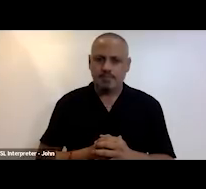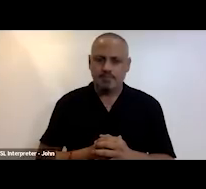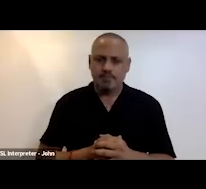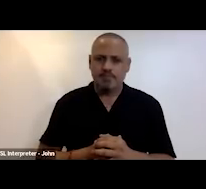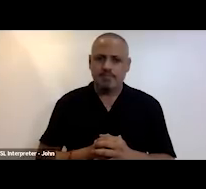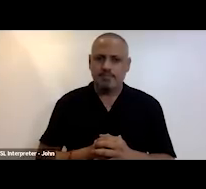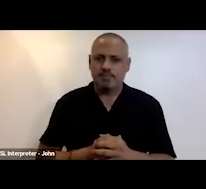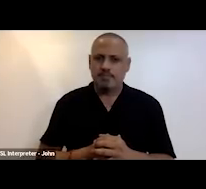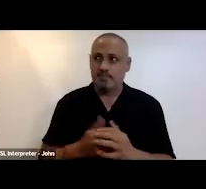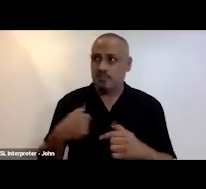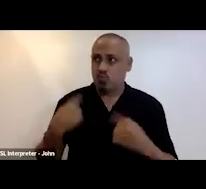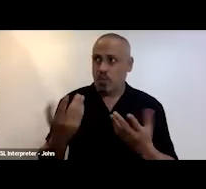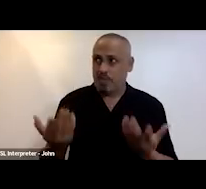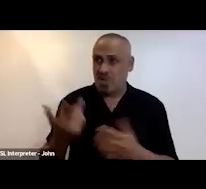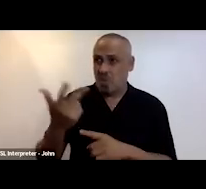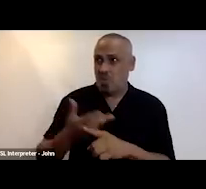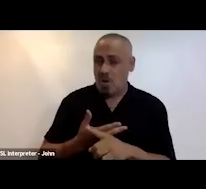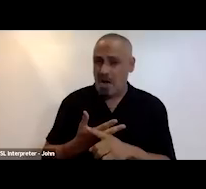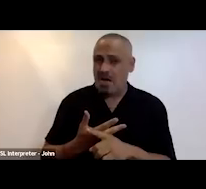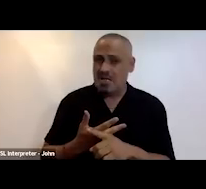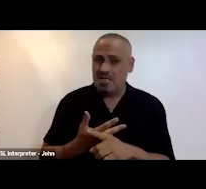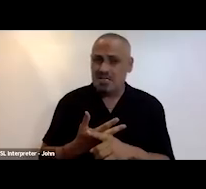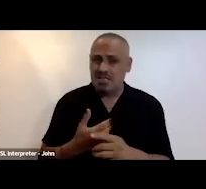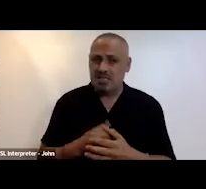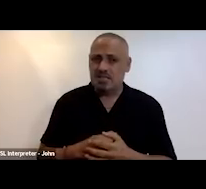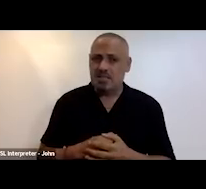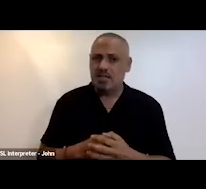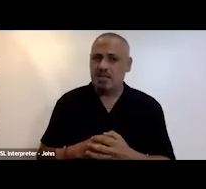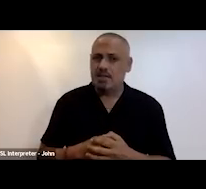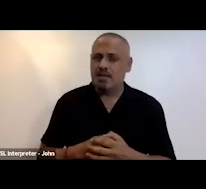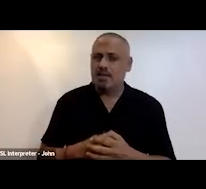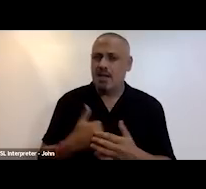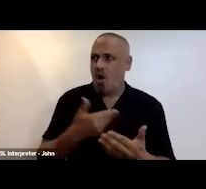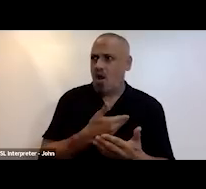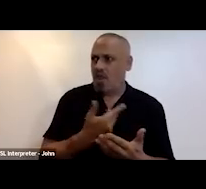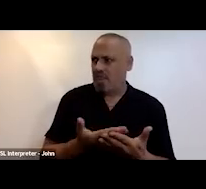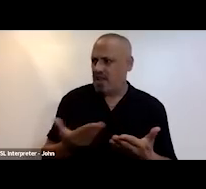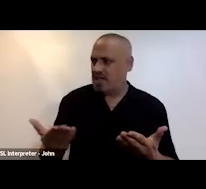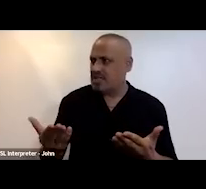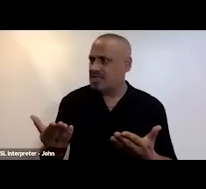Sleeping out here three months and I think they've taken our stuff eight times.